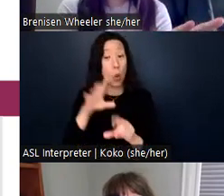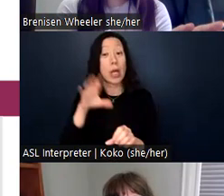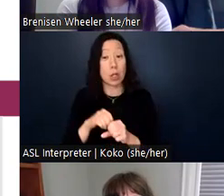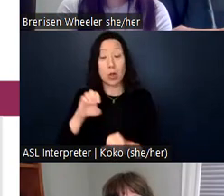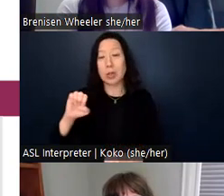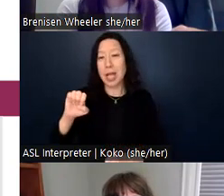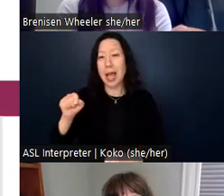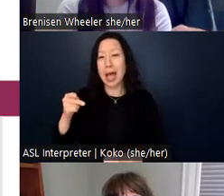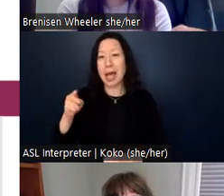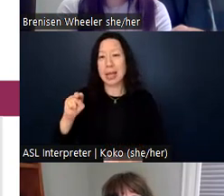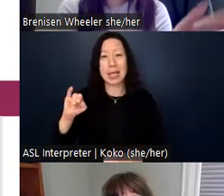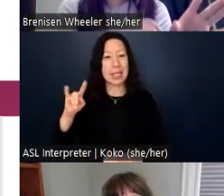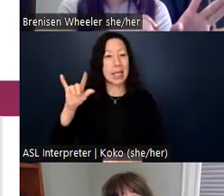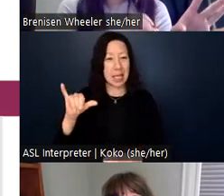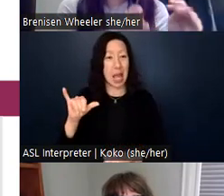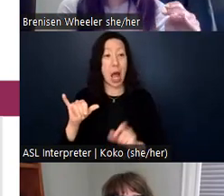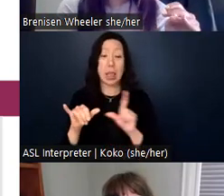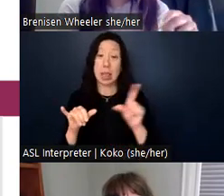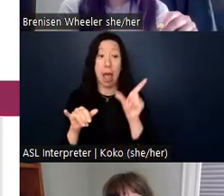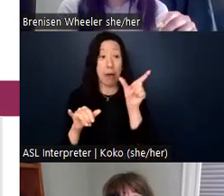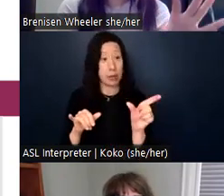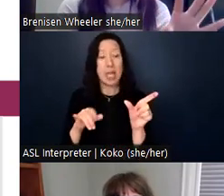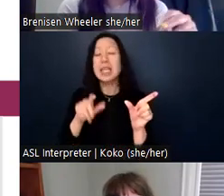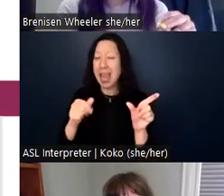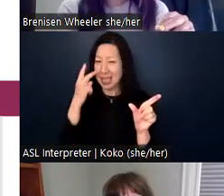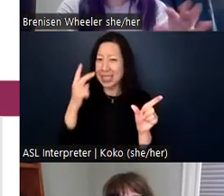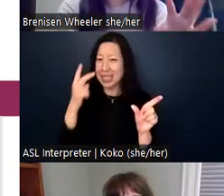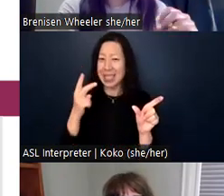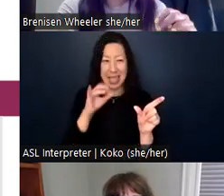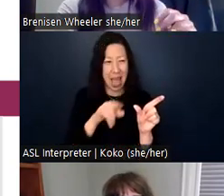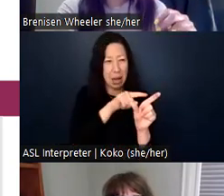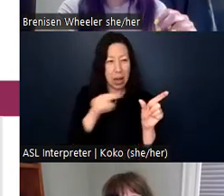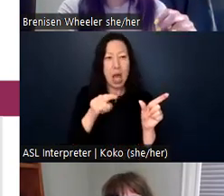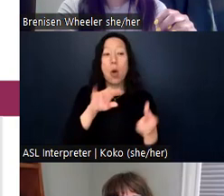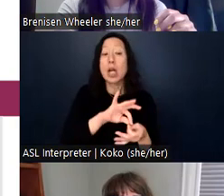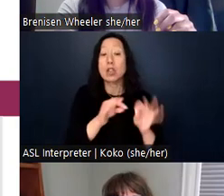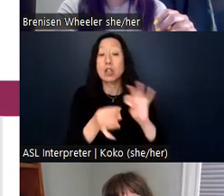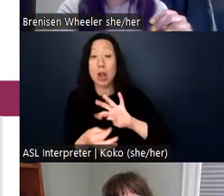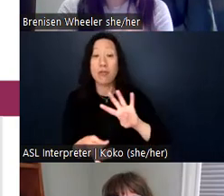can interpret that data as 48% of American Indian Alaskan native women will experience